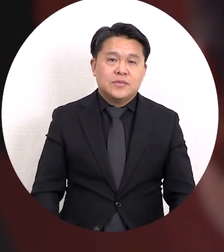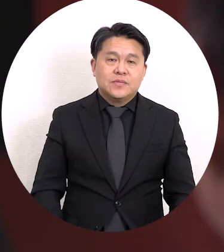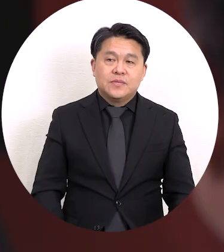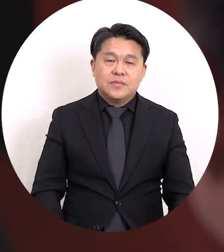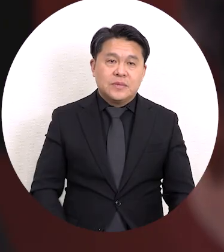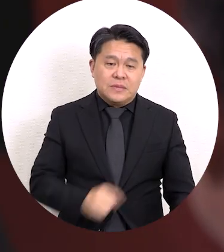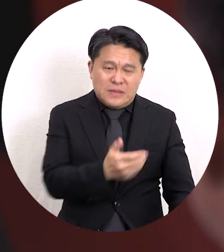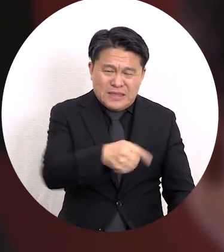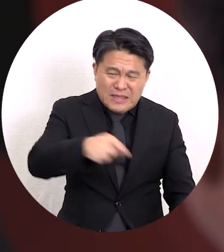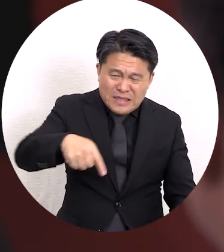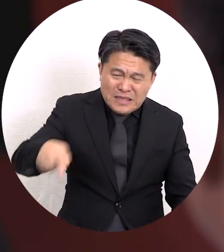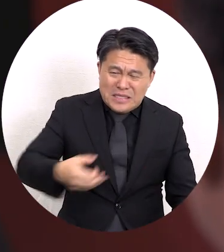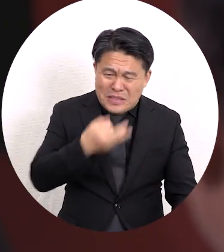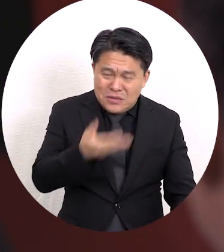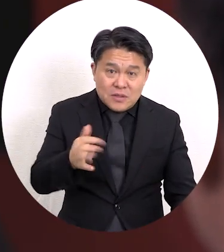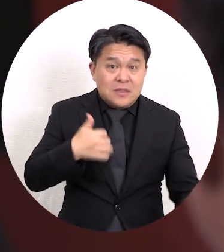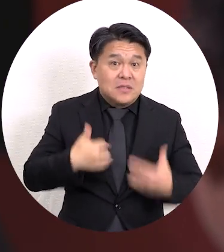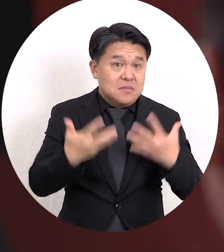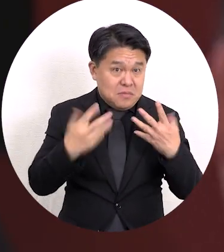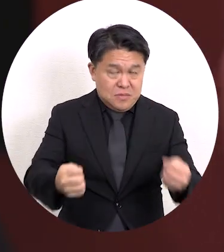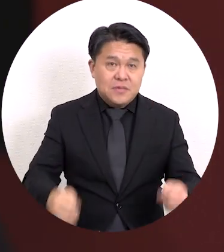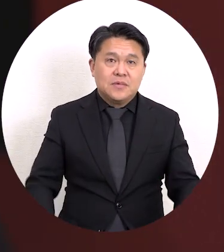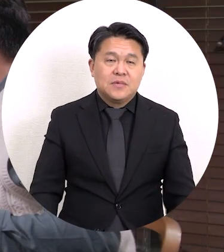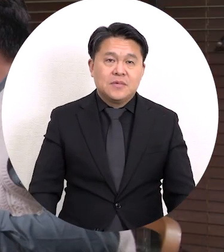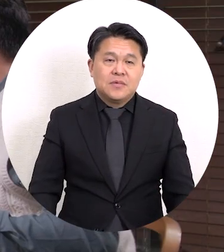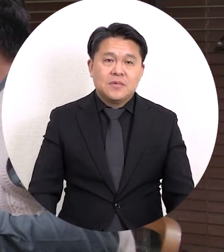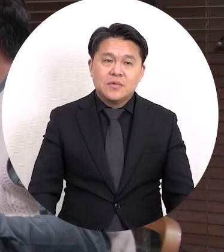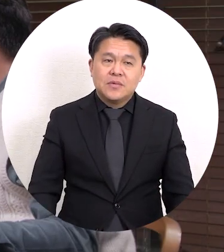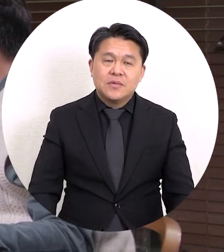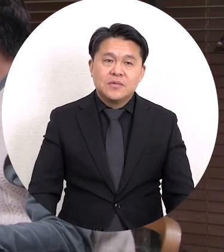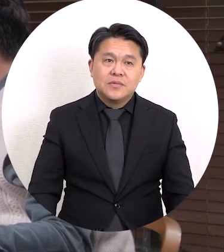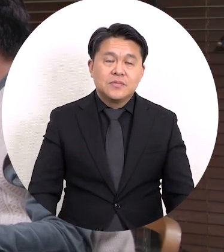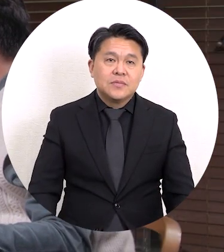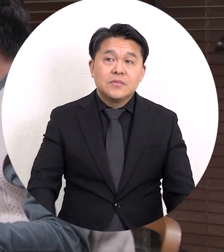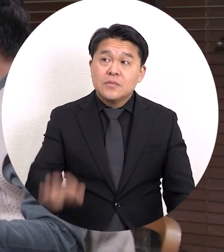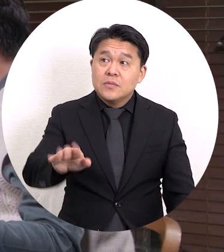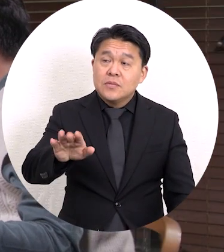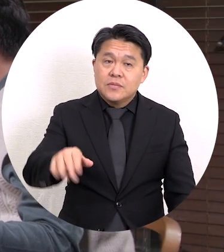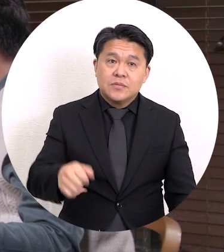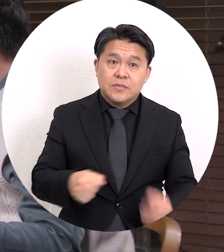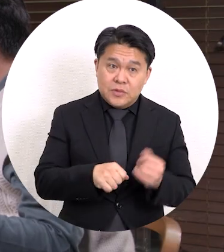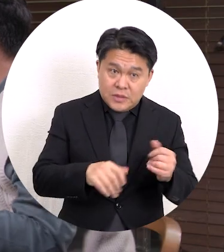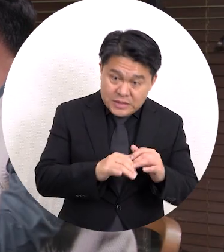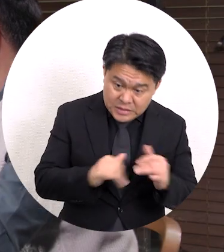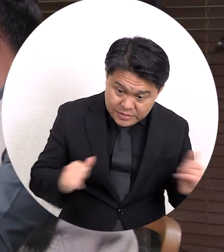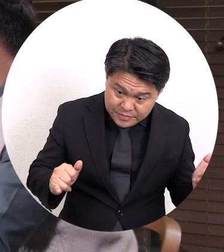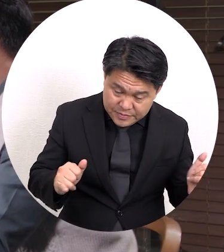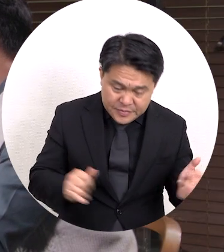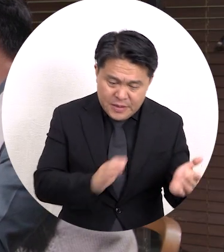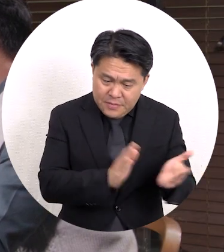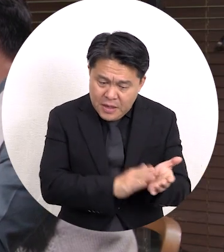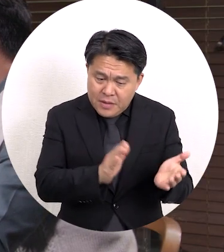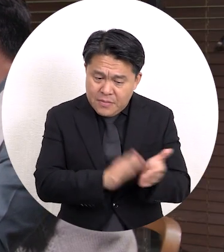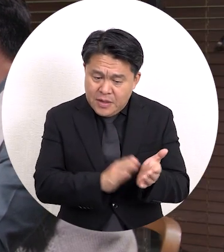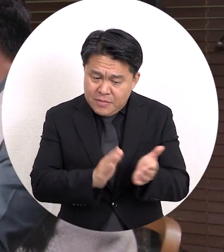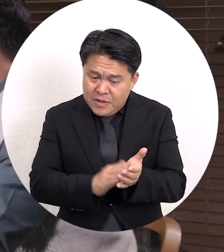but I had a lot of fun experiences. While doing this, I observed how the performers manipulate the beats.